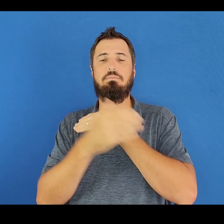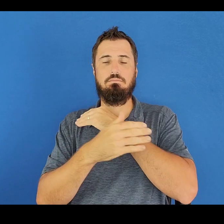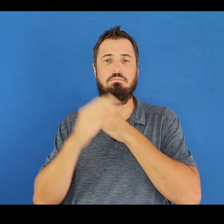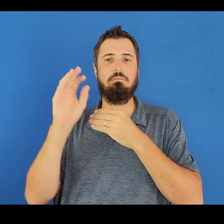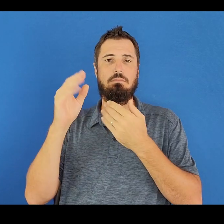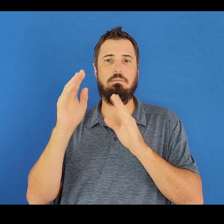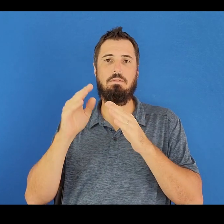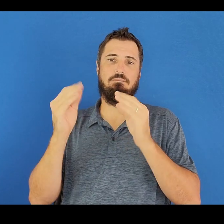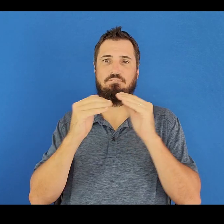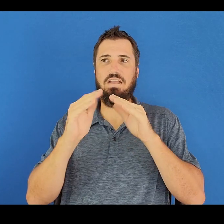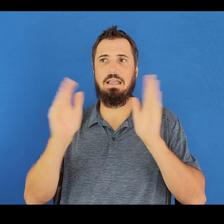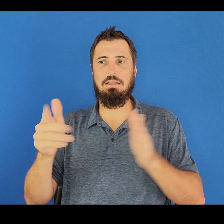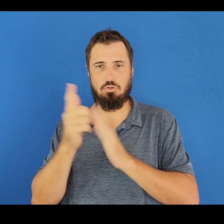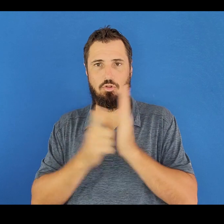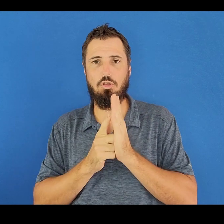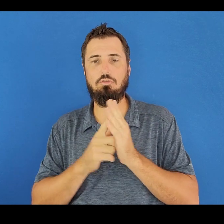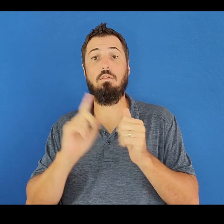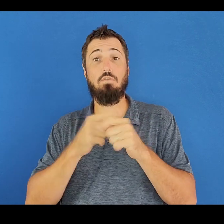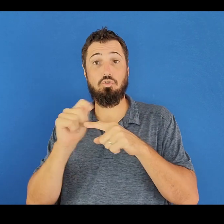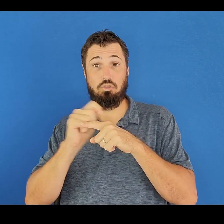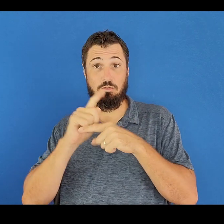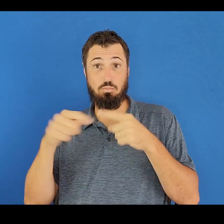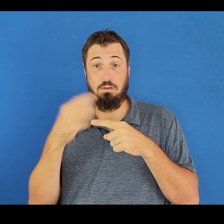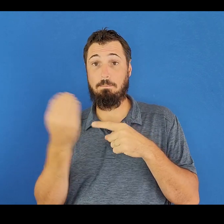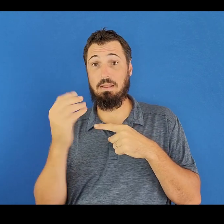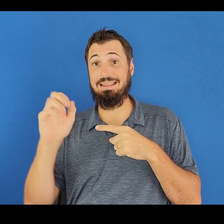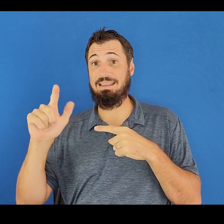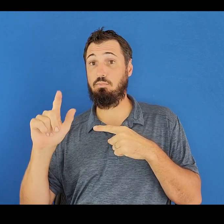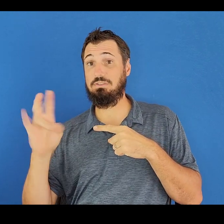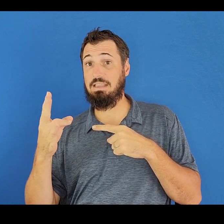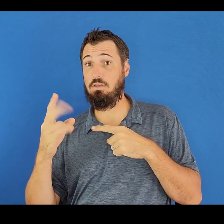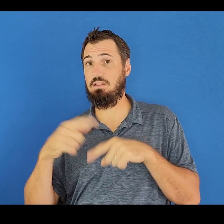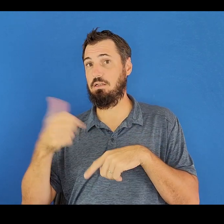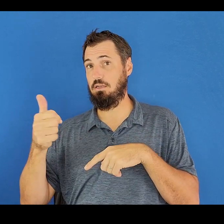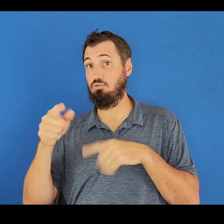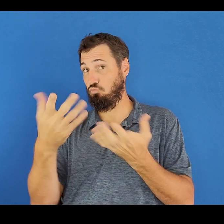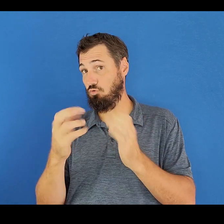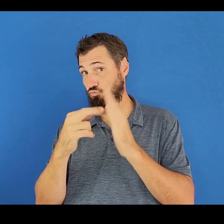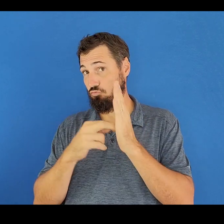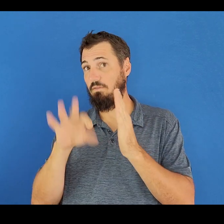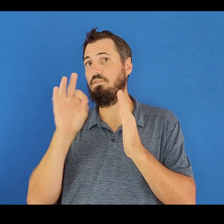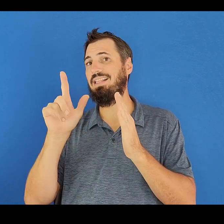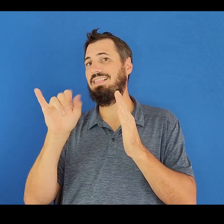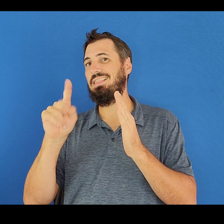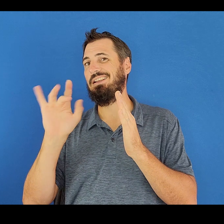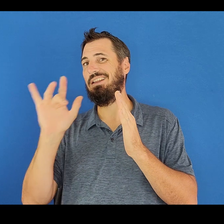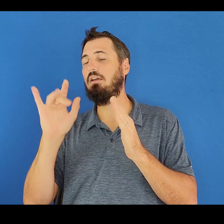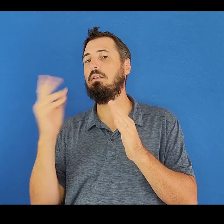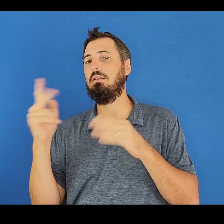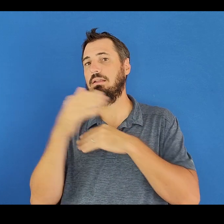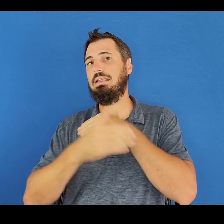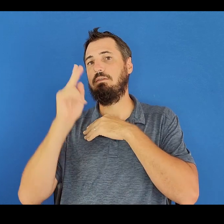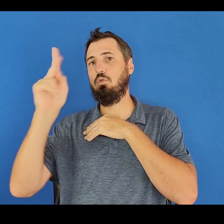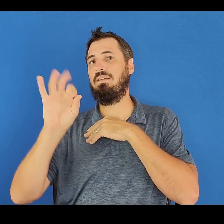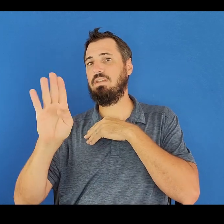The first training takes place Monday April 7 at 10 a.m. To register, find the link on our County of Kauai Facebook page.